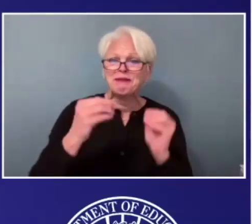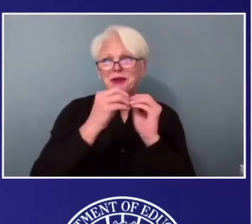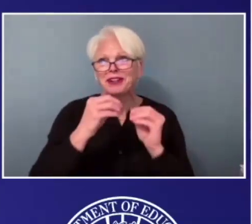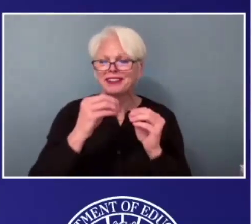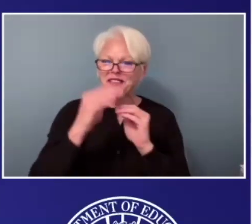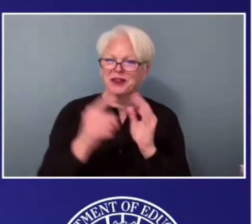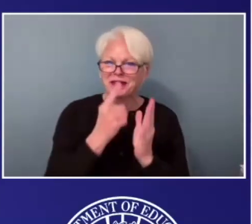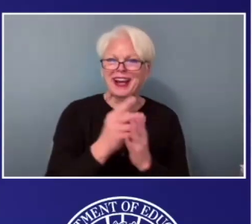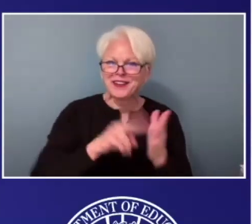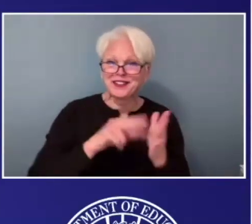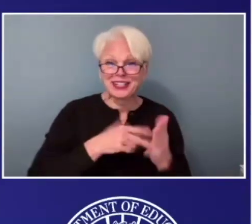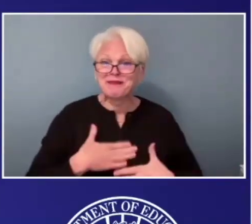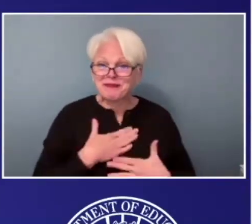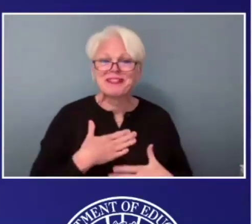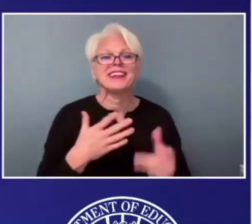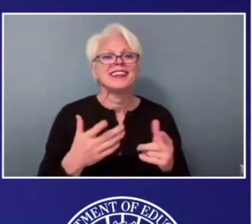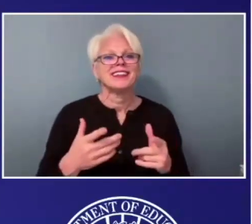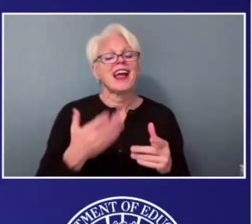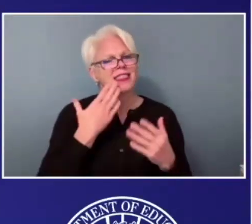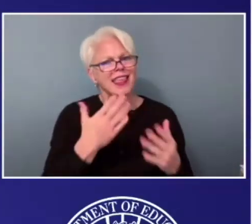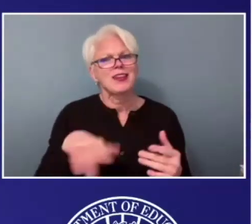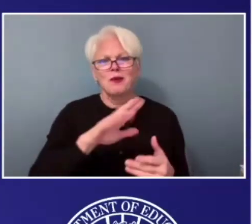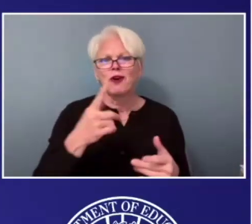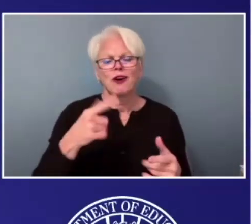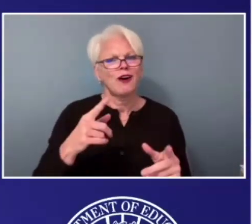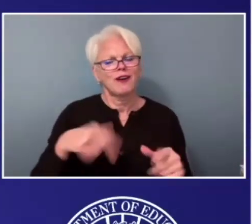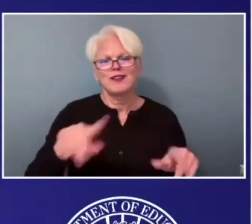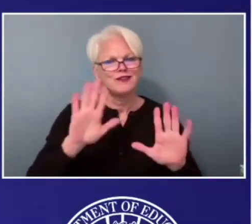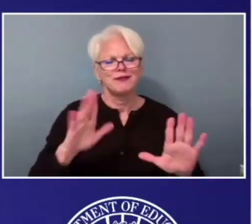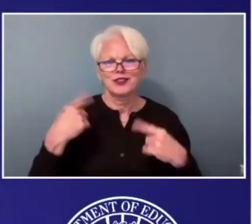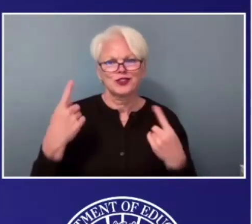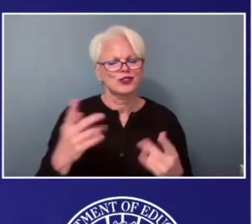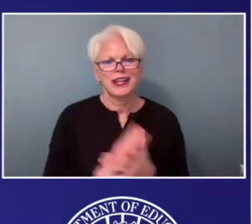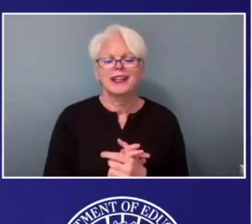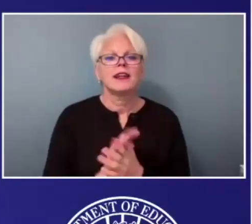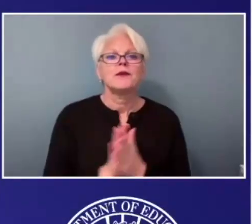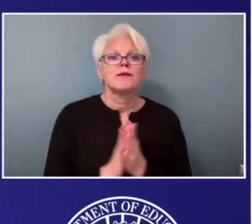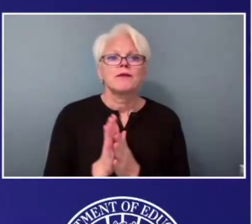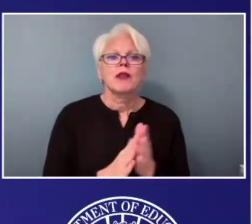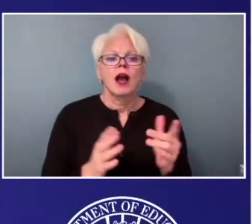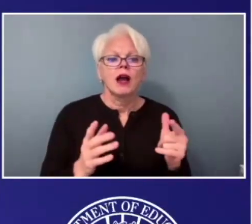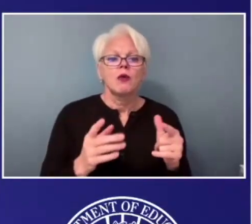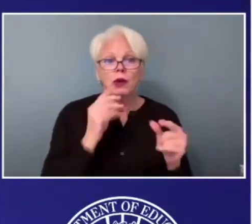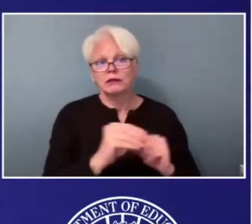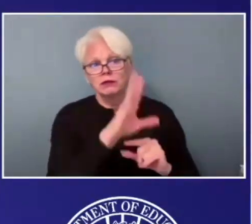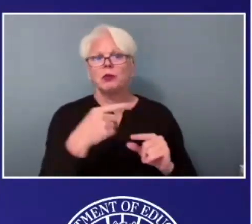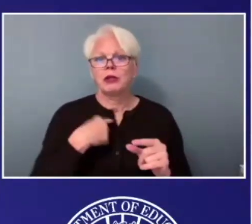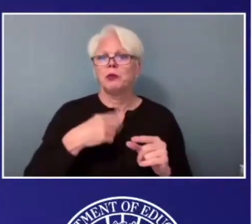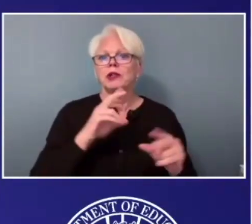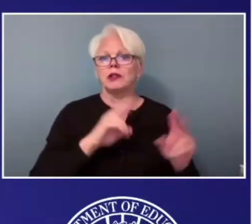Thank you, guys. You guys have been great. As soon as that text gets up there, we'll go over it. Largely, I believe they're all,